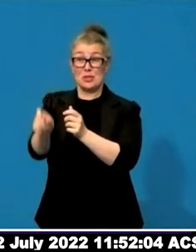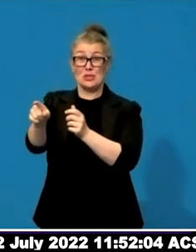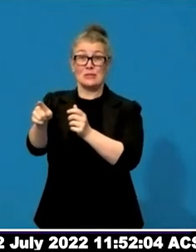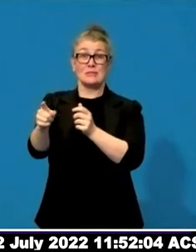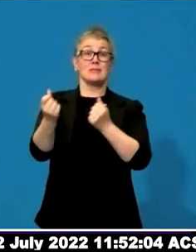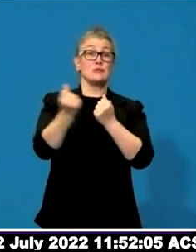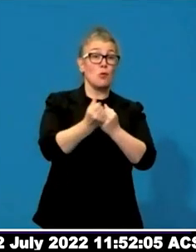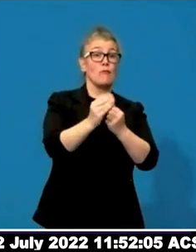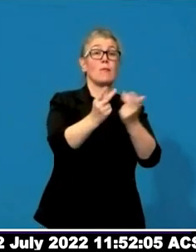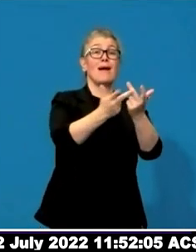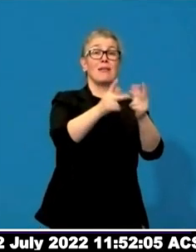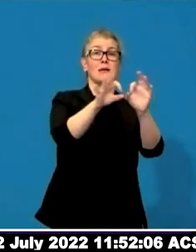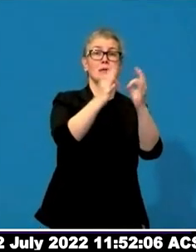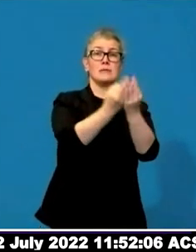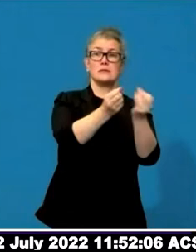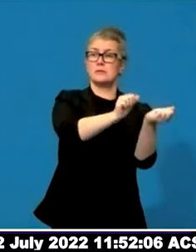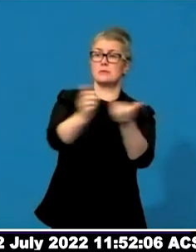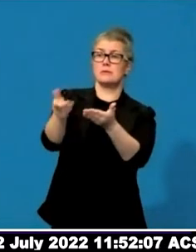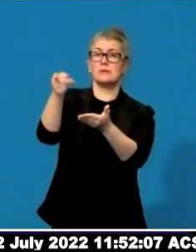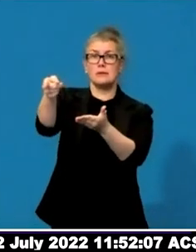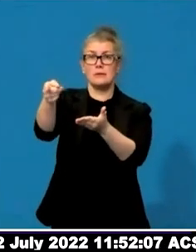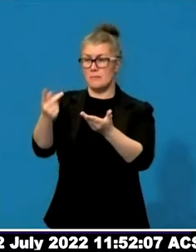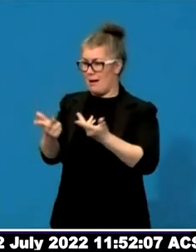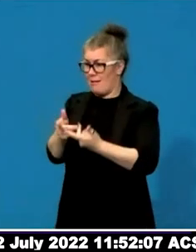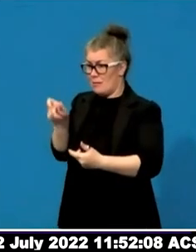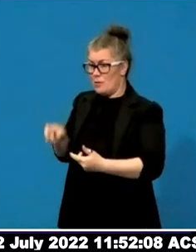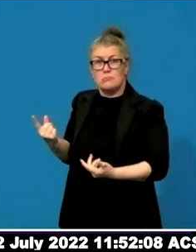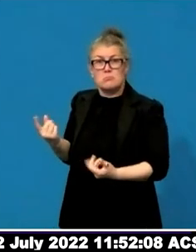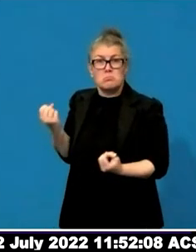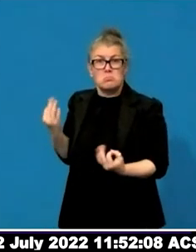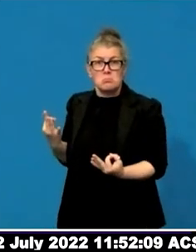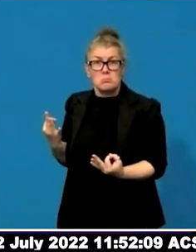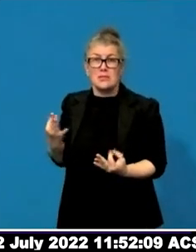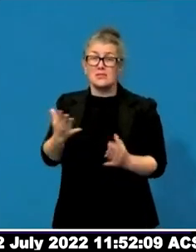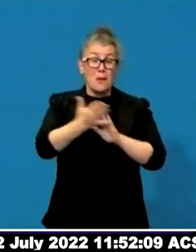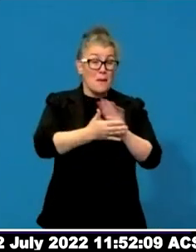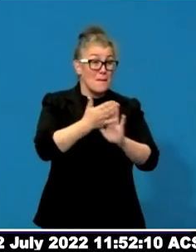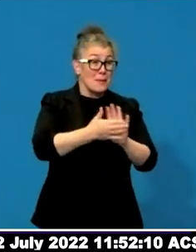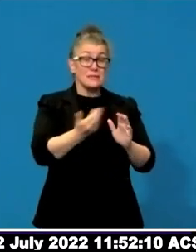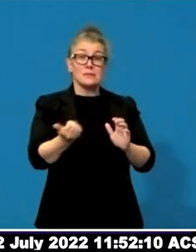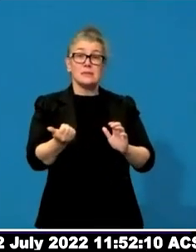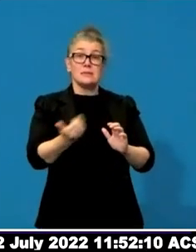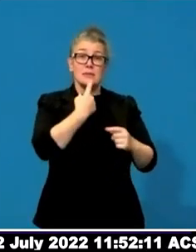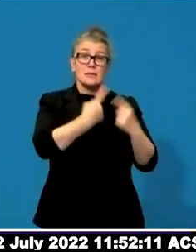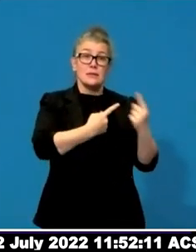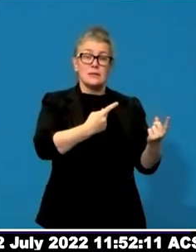So that's a very good example of where misunderstanding and miscommunication